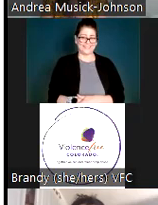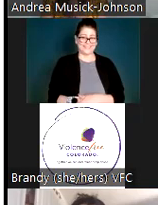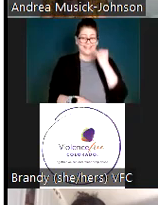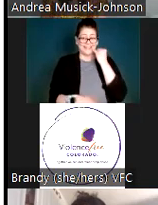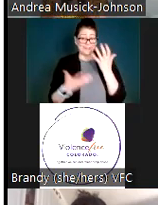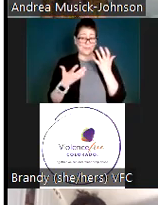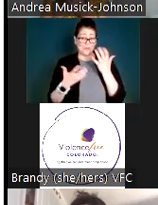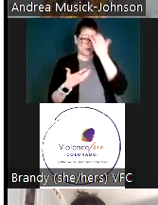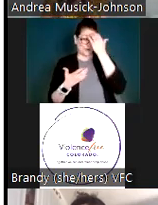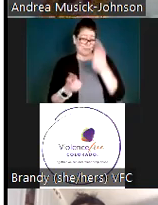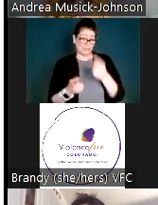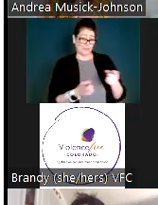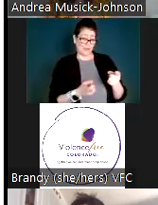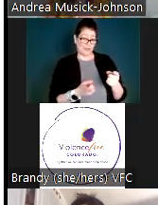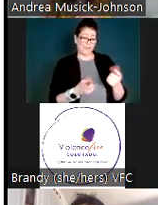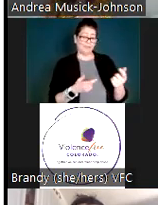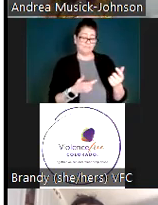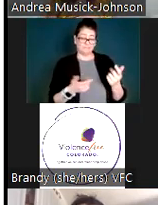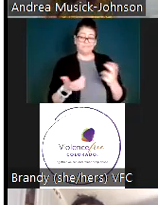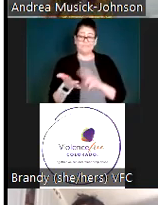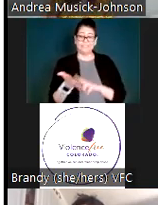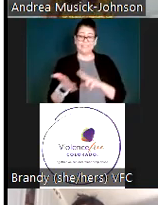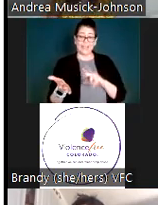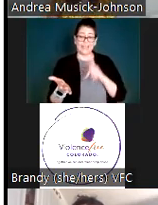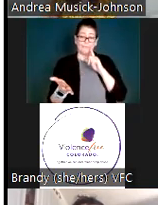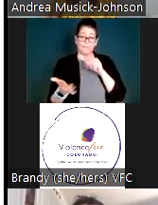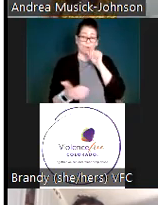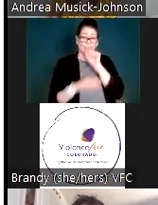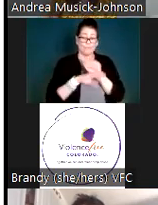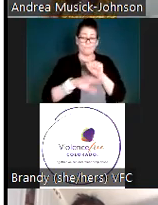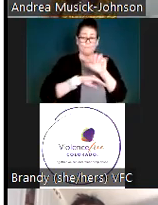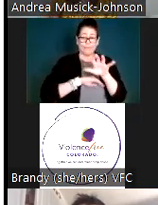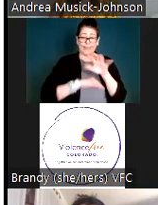you can also join our mailing list, which is you can sign up via this link here.